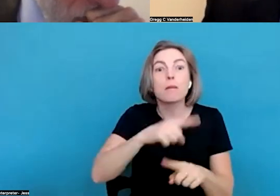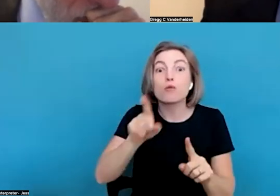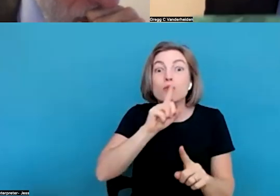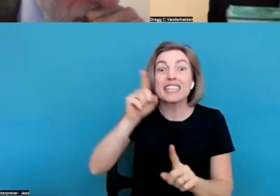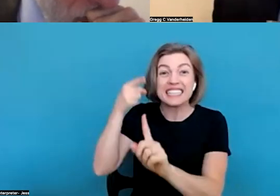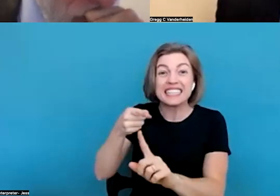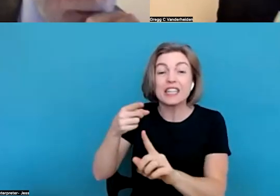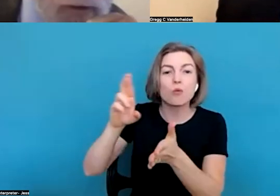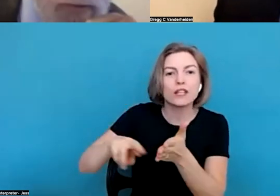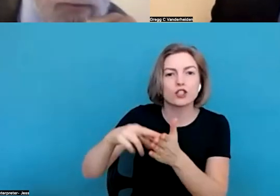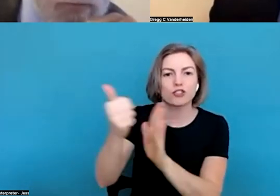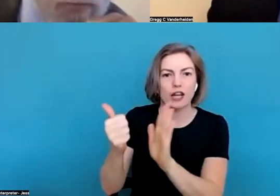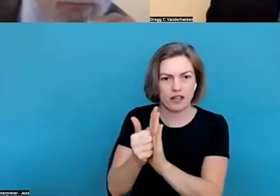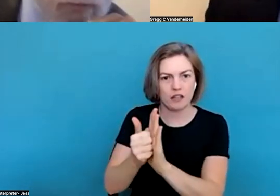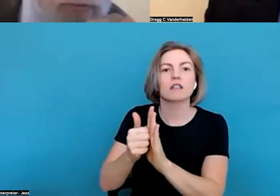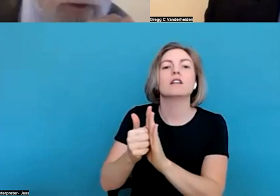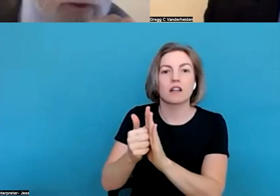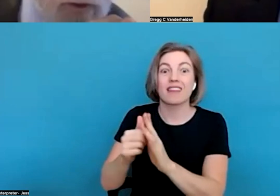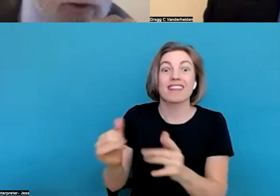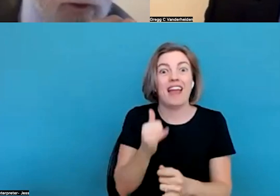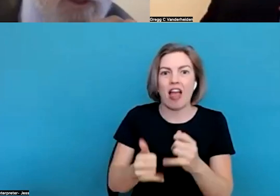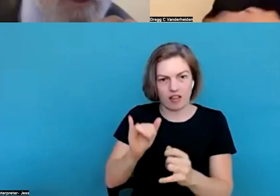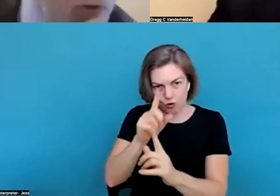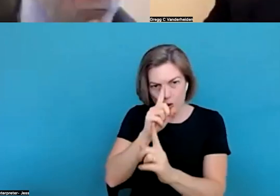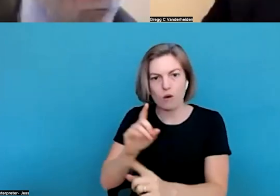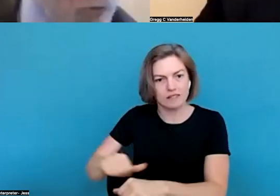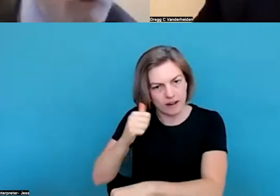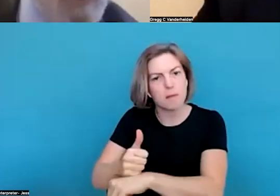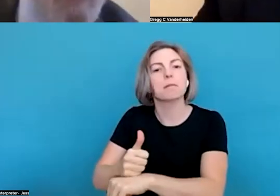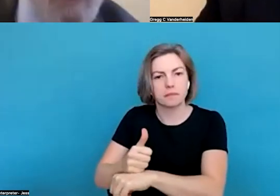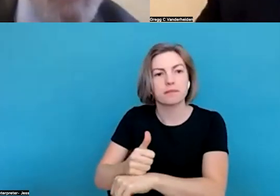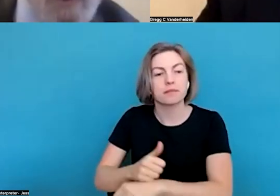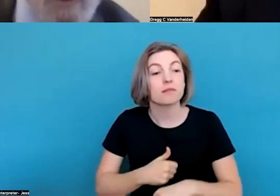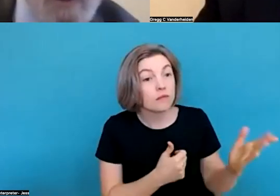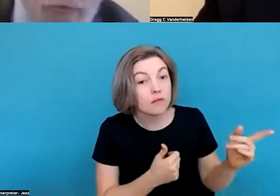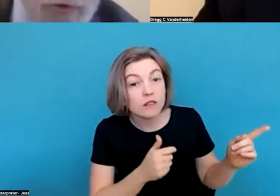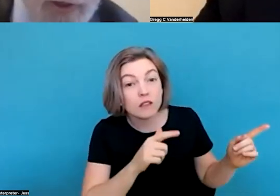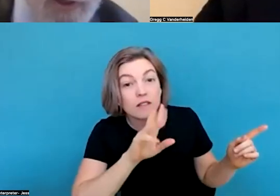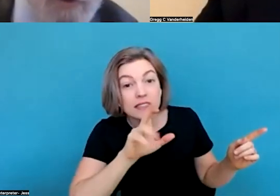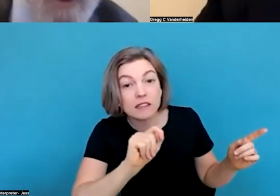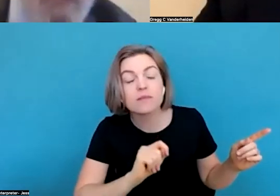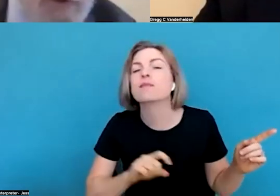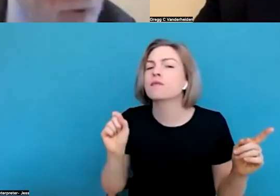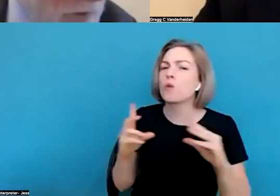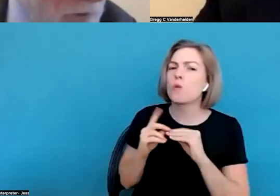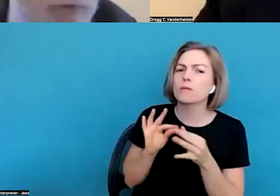So before I toss it off, Vint, you had another comment? Yes, just one more. Yesterday, as I was listening to